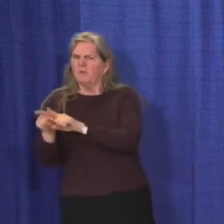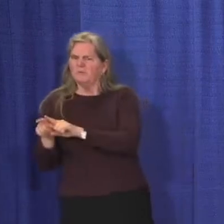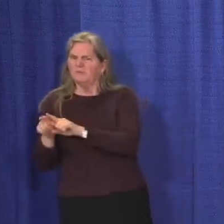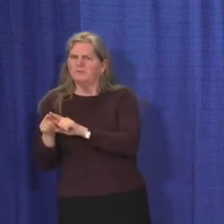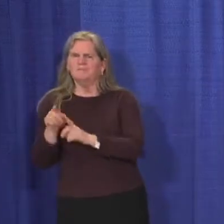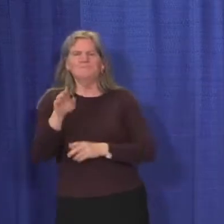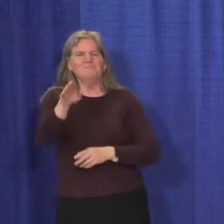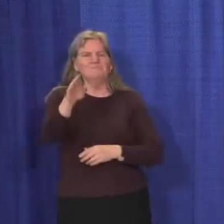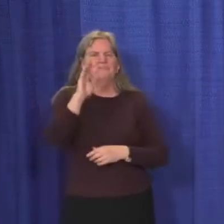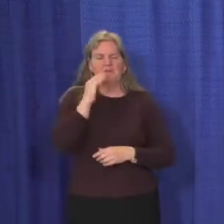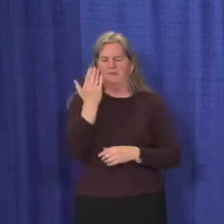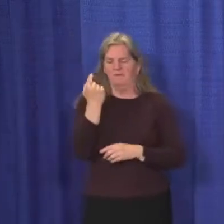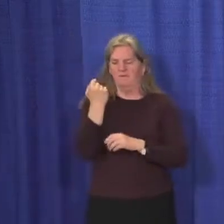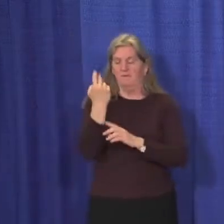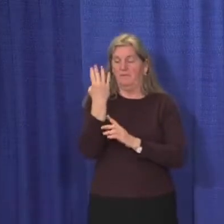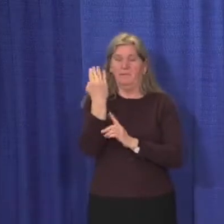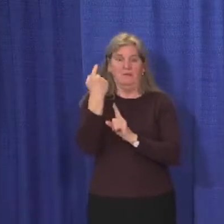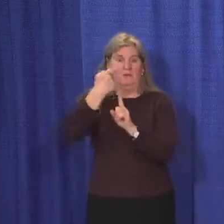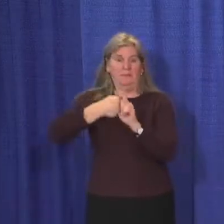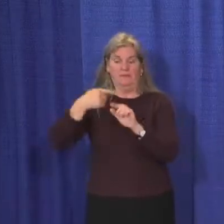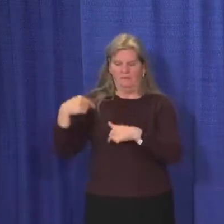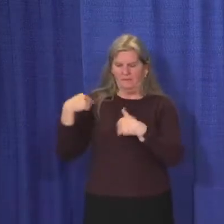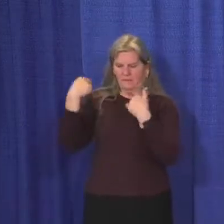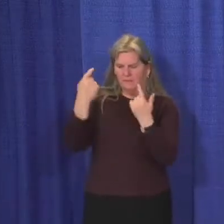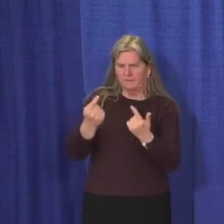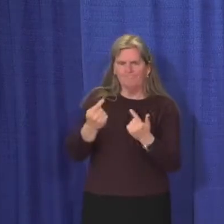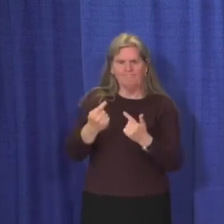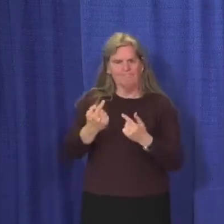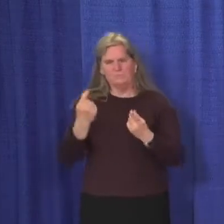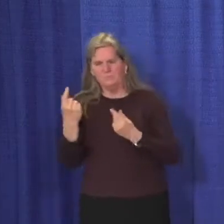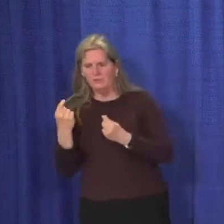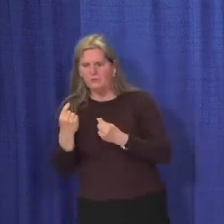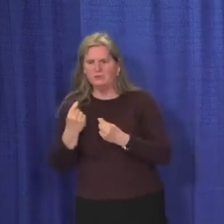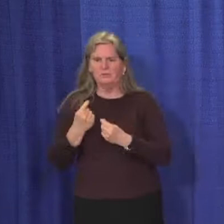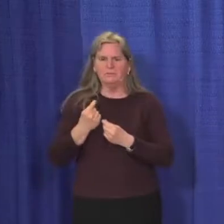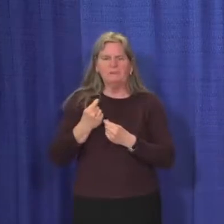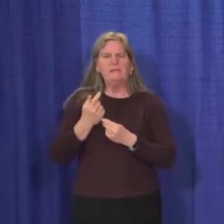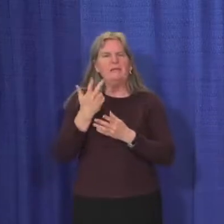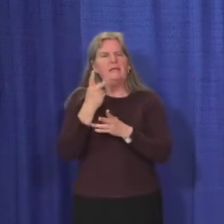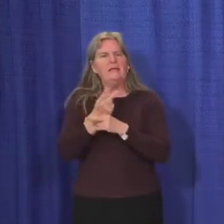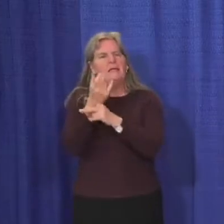We know over the past 15 months we have worked hard to protect people who are more vulnerable